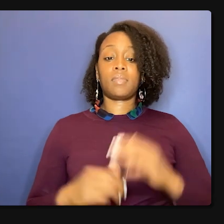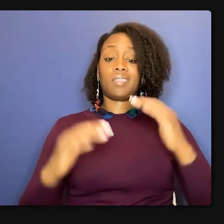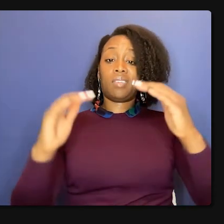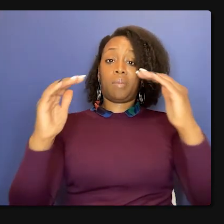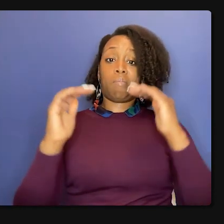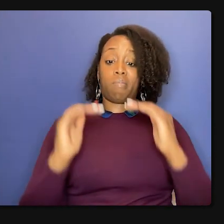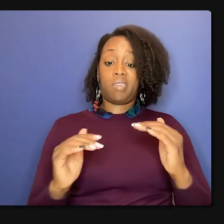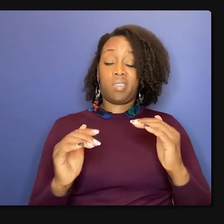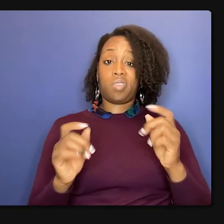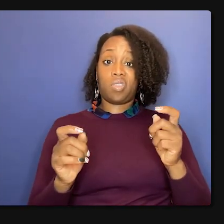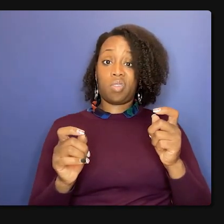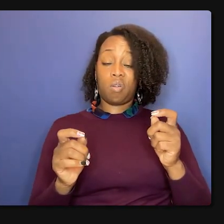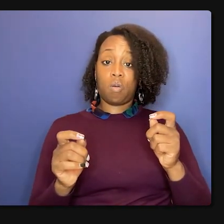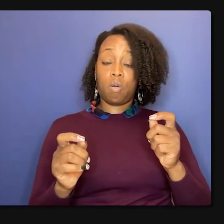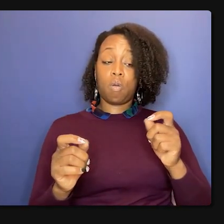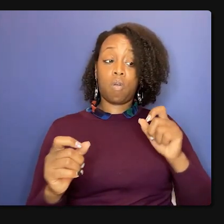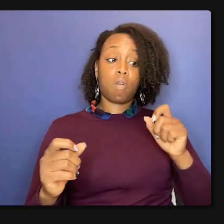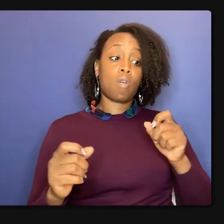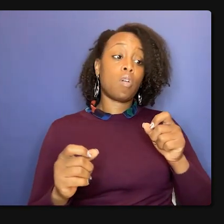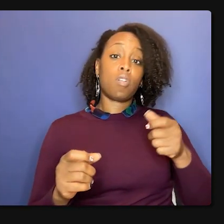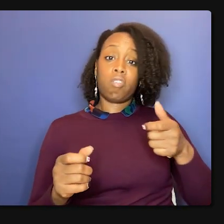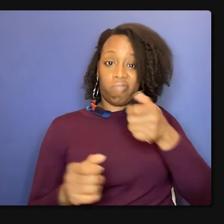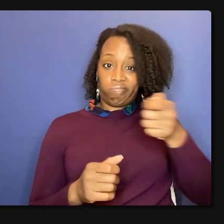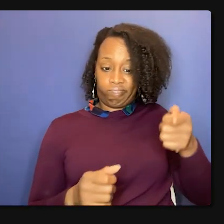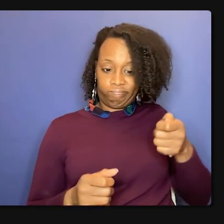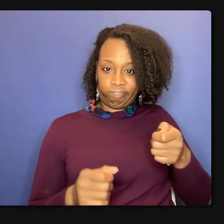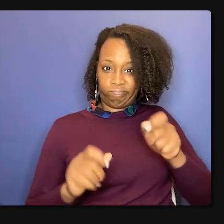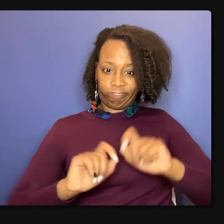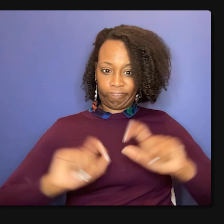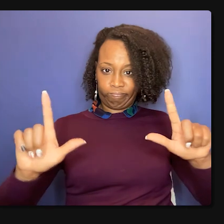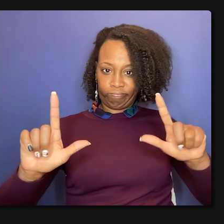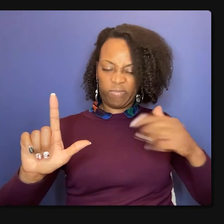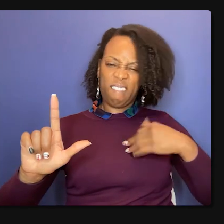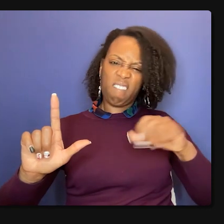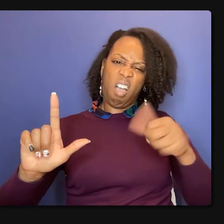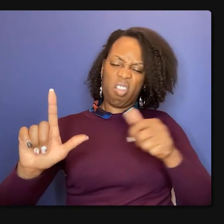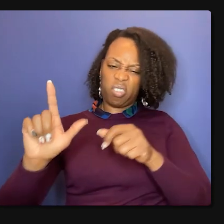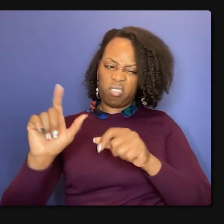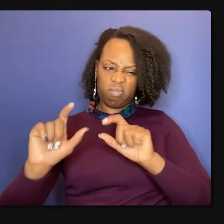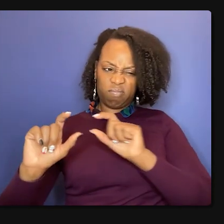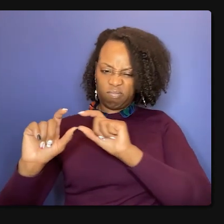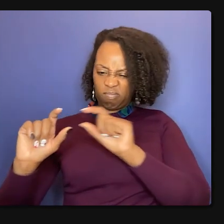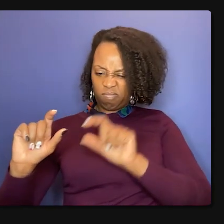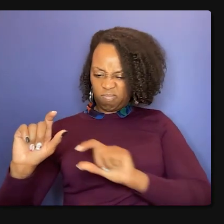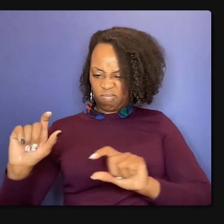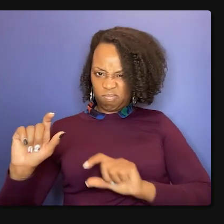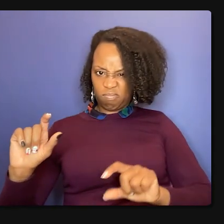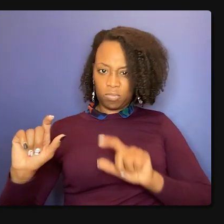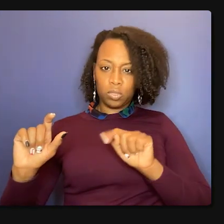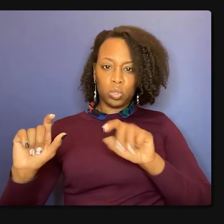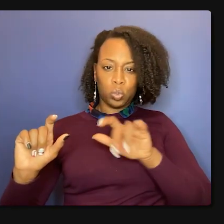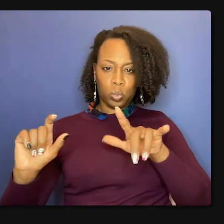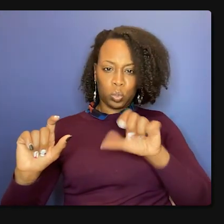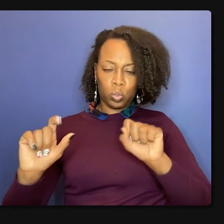Below the remote control screen we have some other tools for further interacting with consoles remotely.